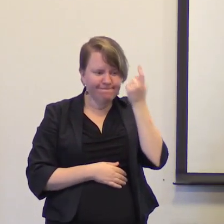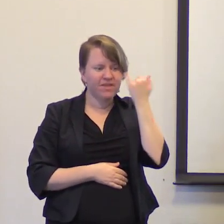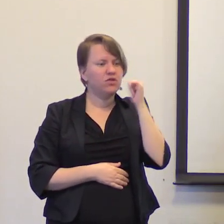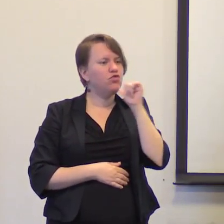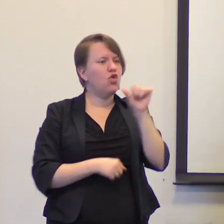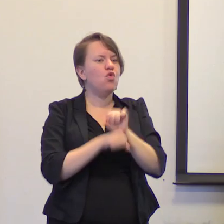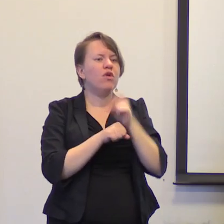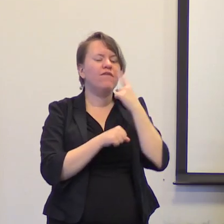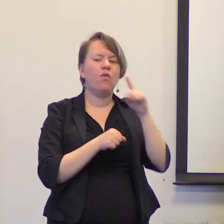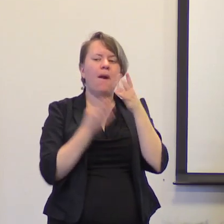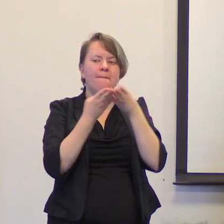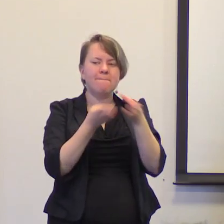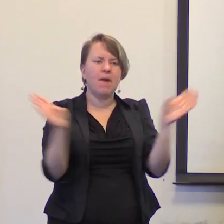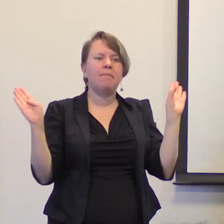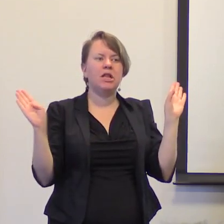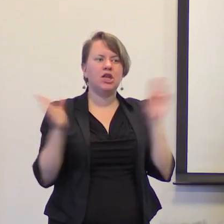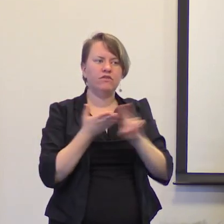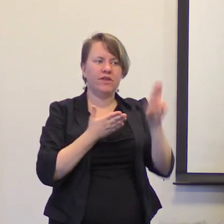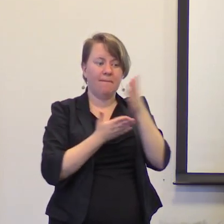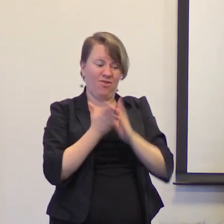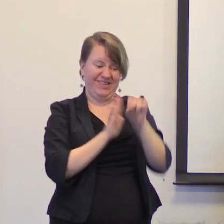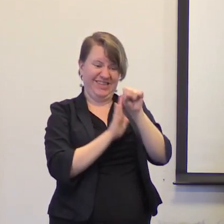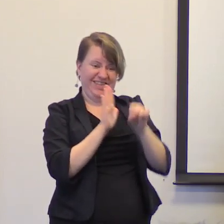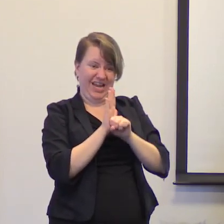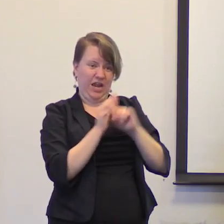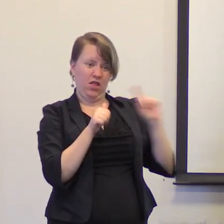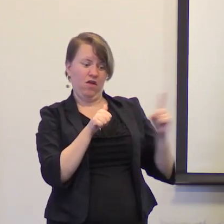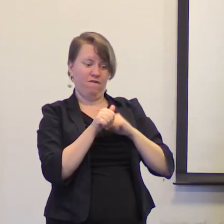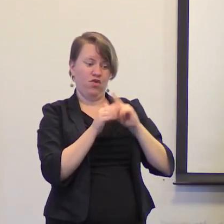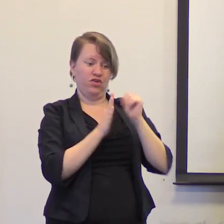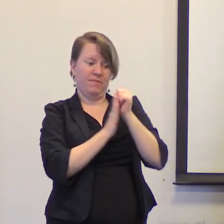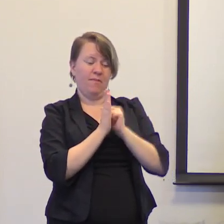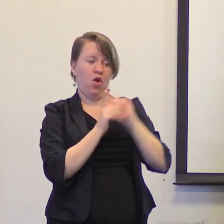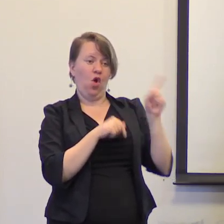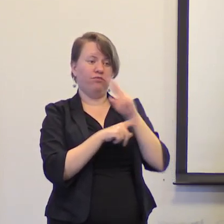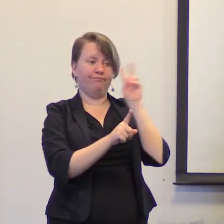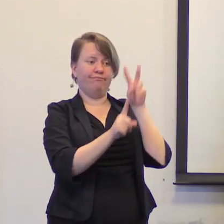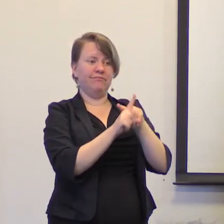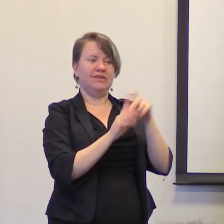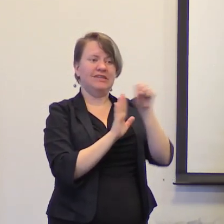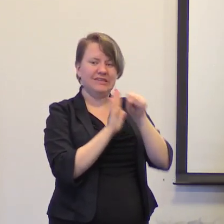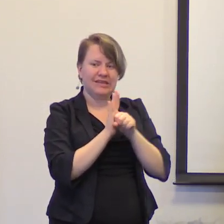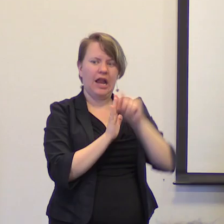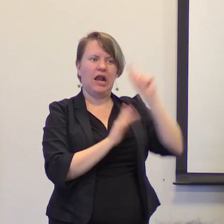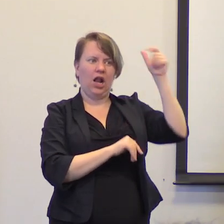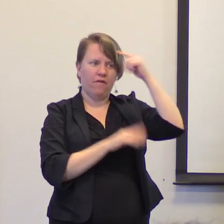some part of the state, the First Amendment only applies to state entities, governmental entities, state, local, federal.